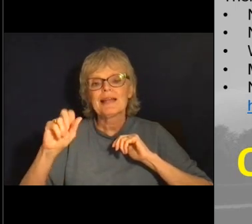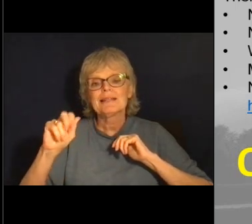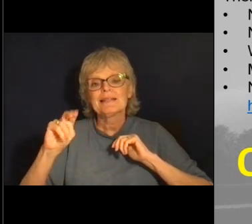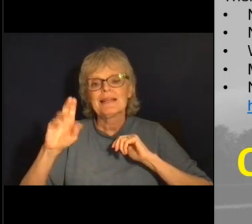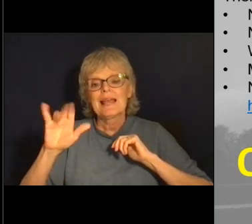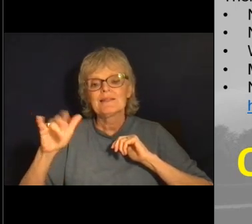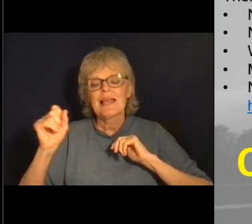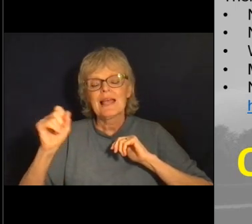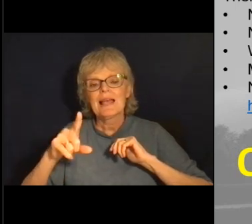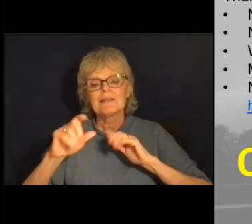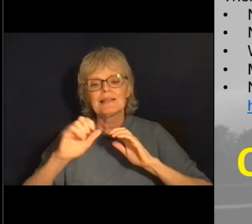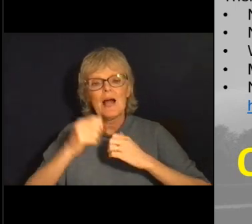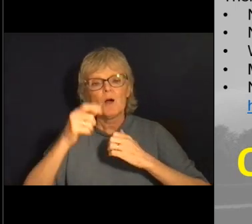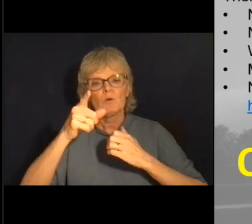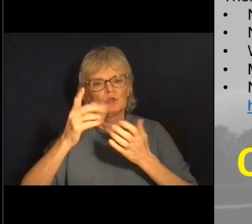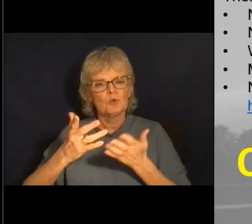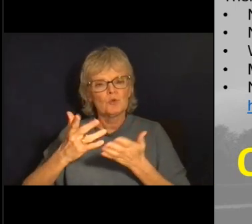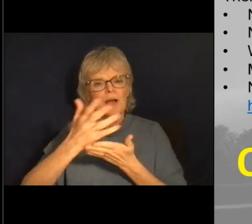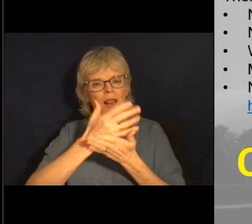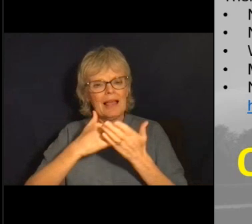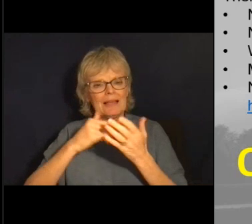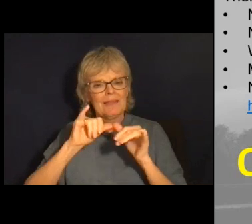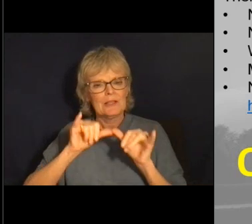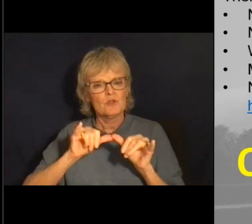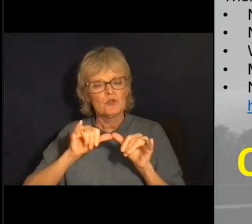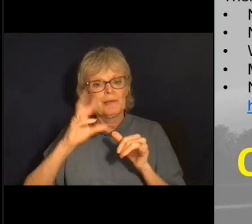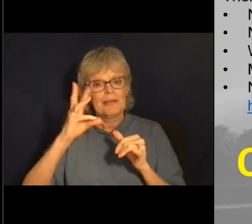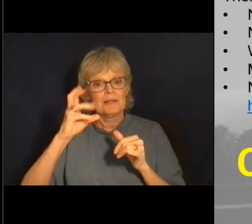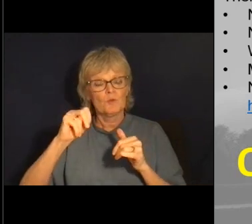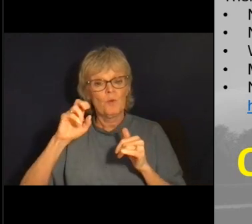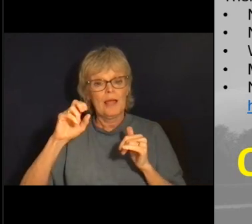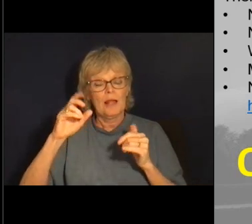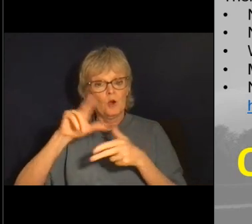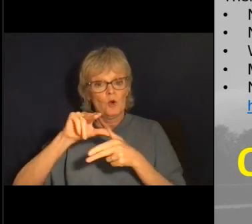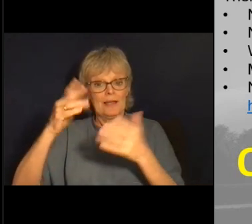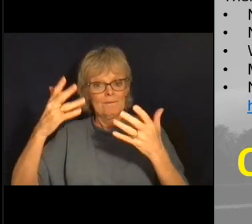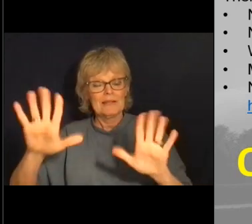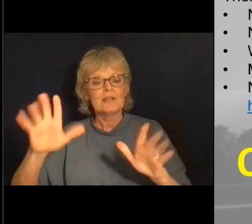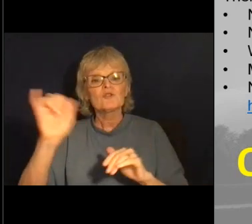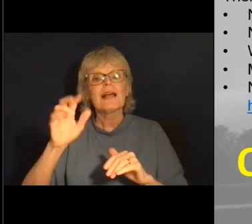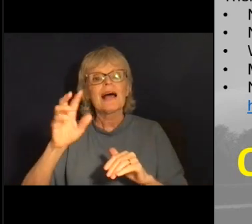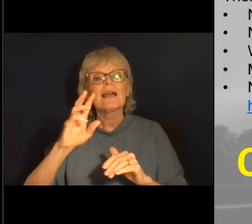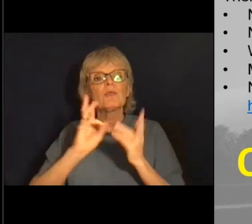"How do you collect the instruments after the storm, for example, the weather balloons?" Great question.